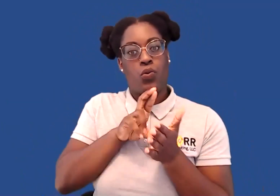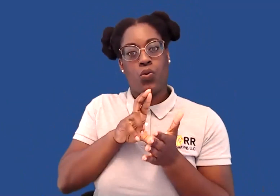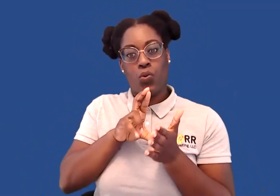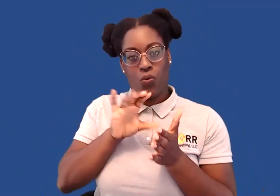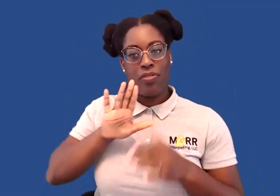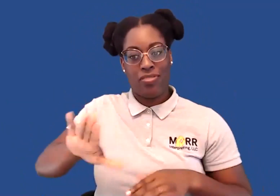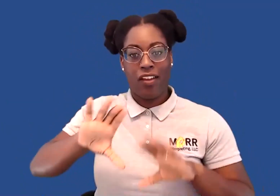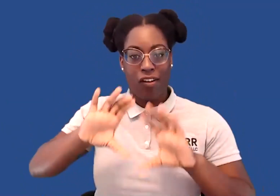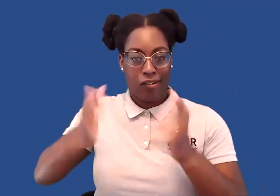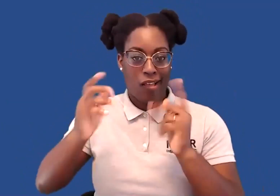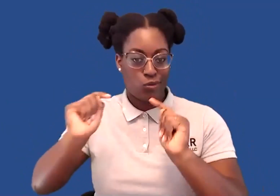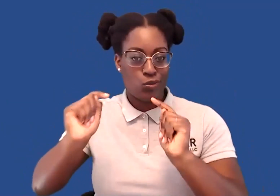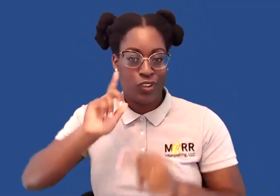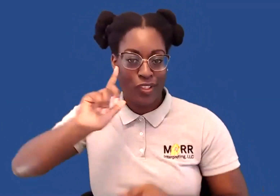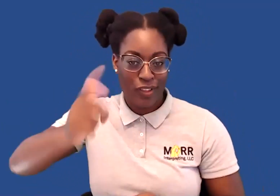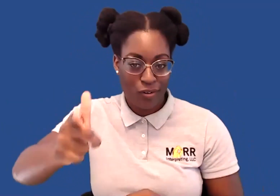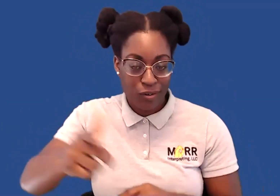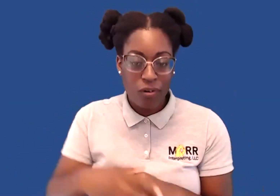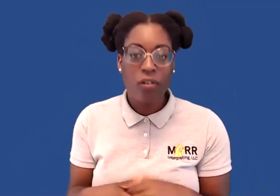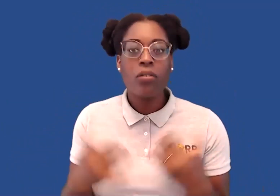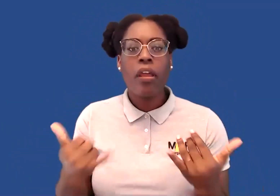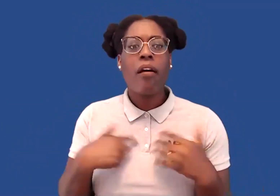I'll open that up for any discussion.